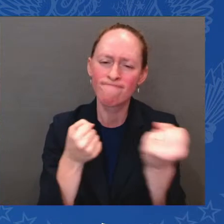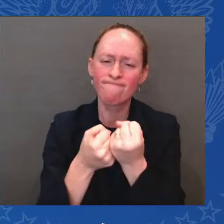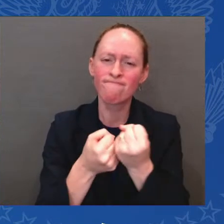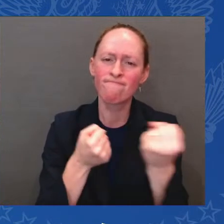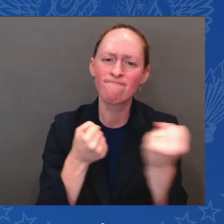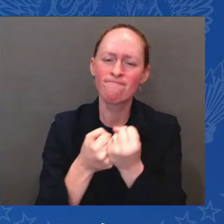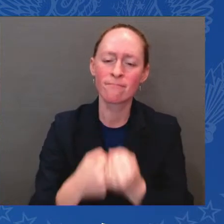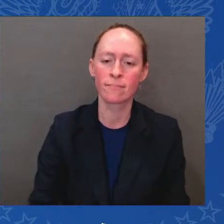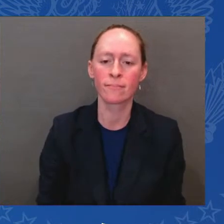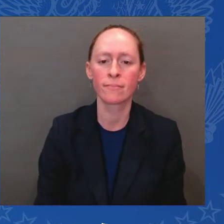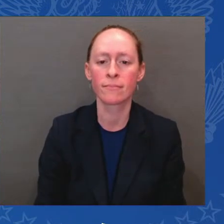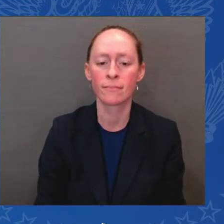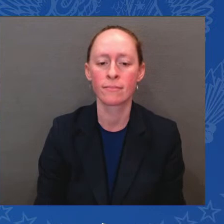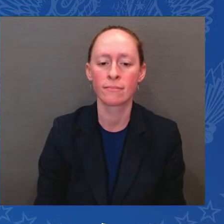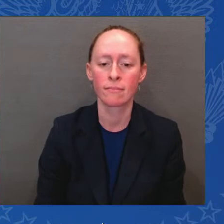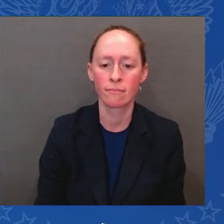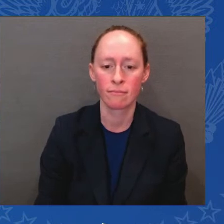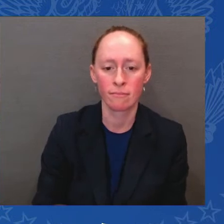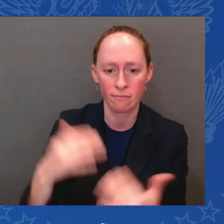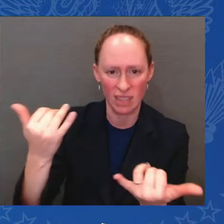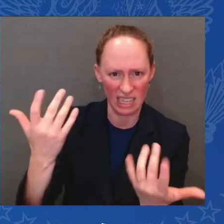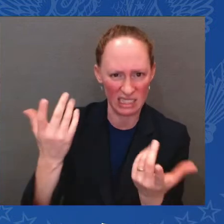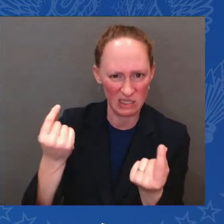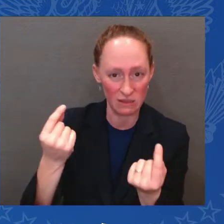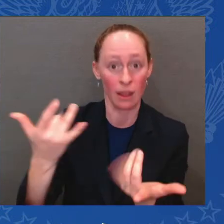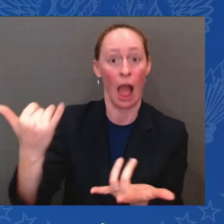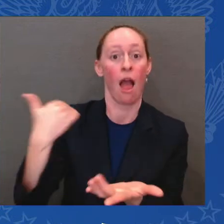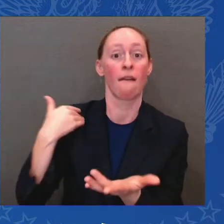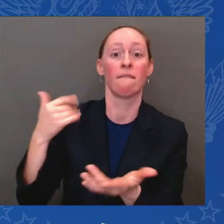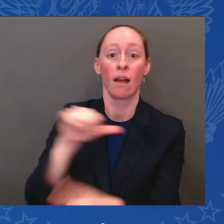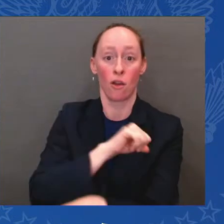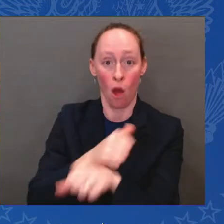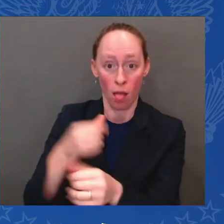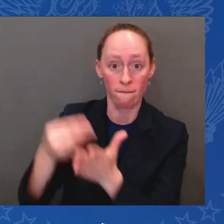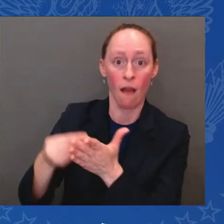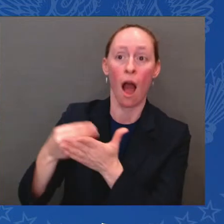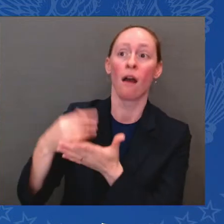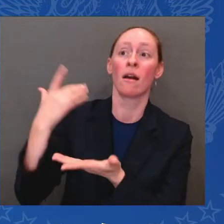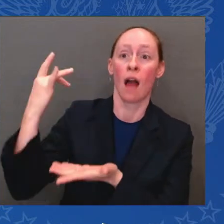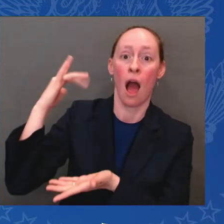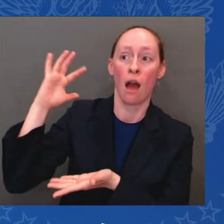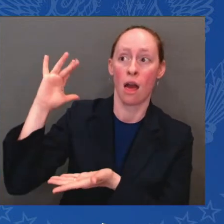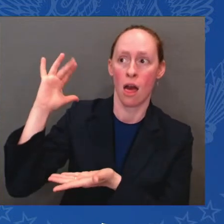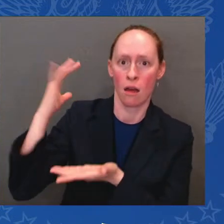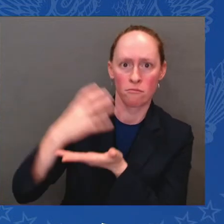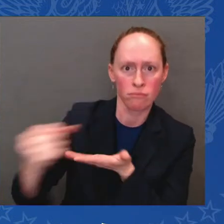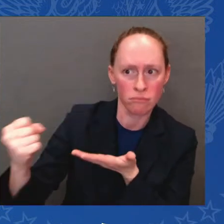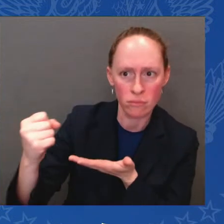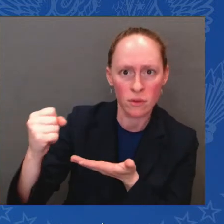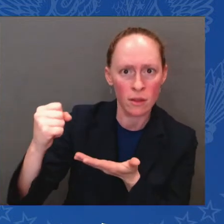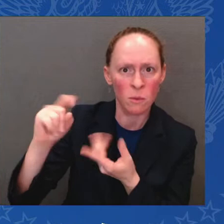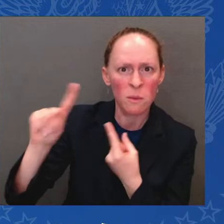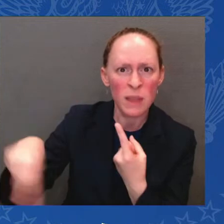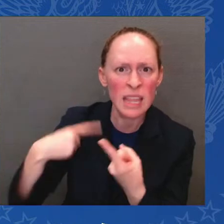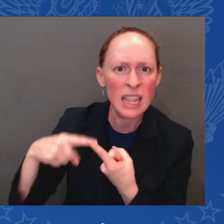What's the timeline in the next couple weeks or months? The President: We have time. Not much time. And there's a s- -- overwhelming sense of urgency.